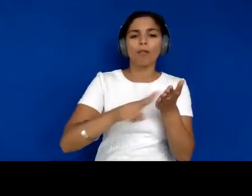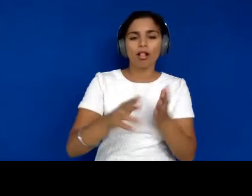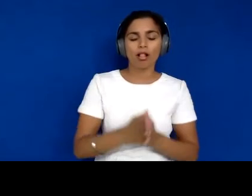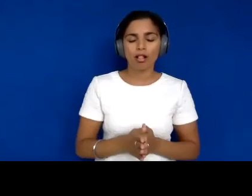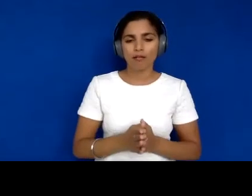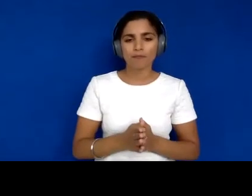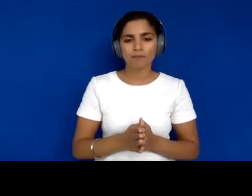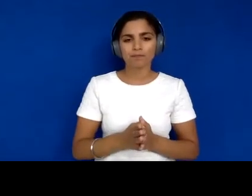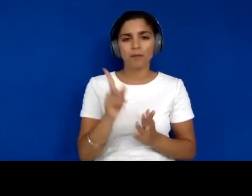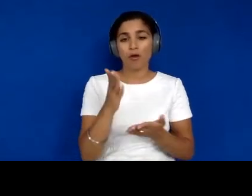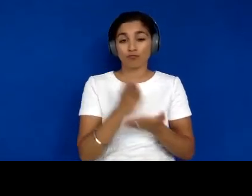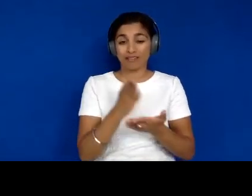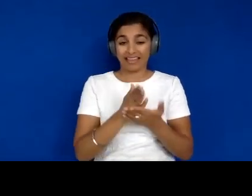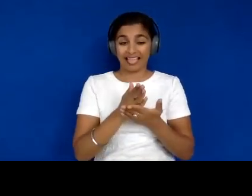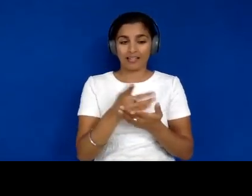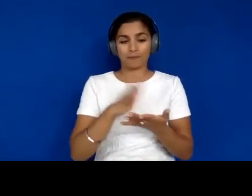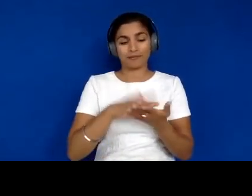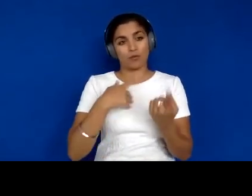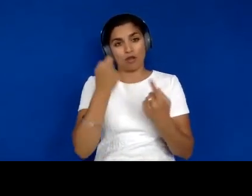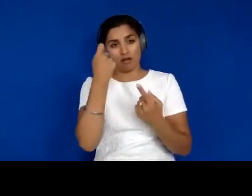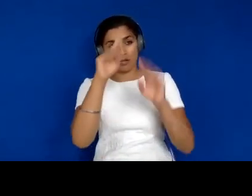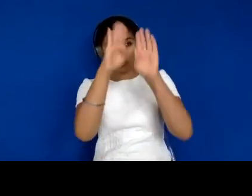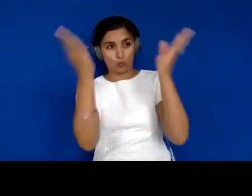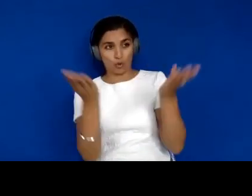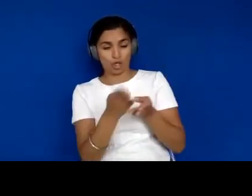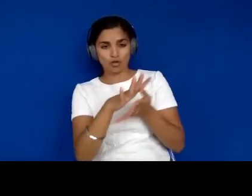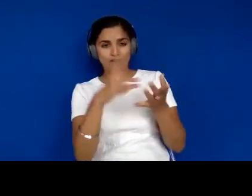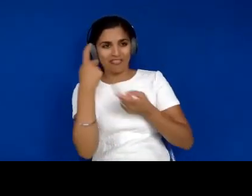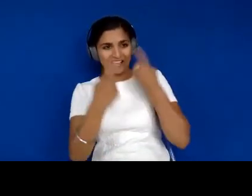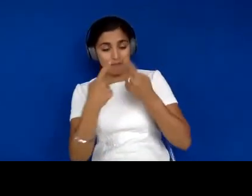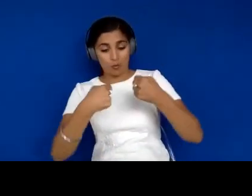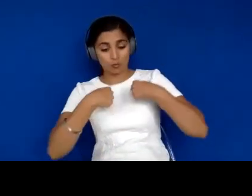that does not seem to grasp latin-american realities while the label